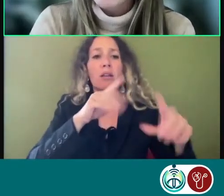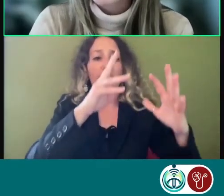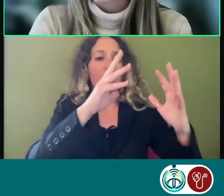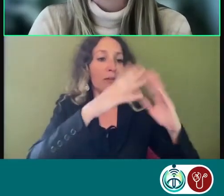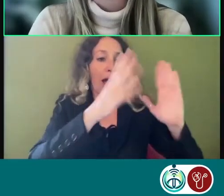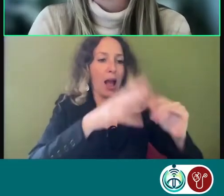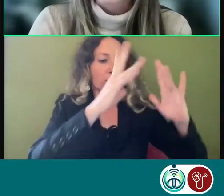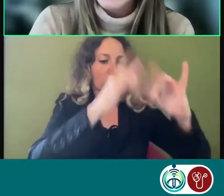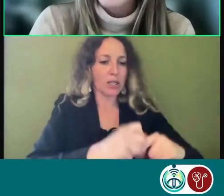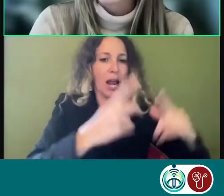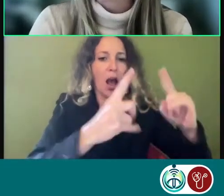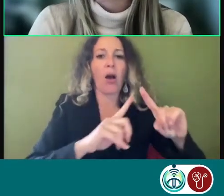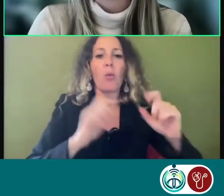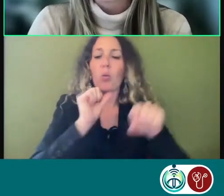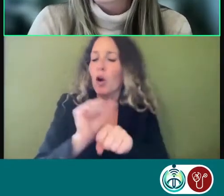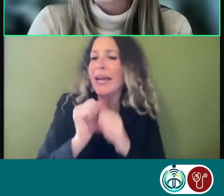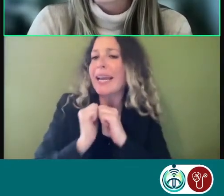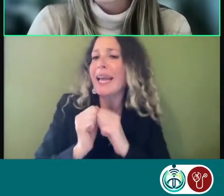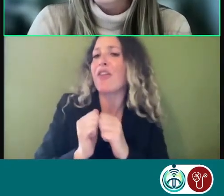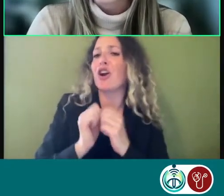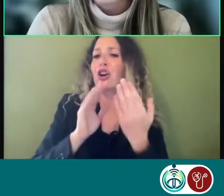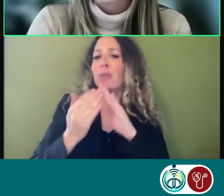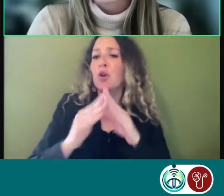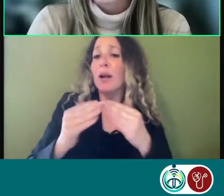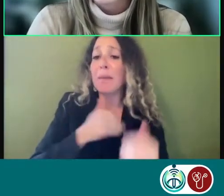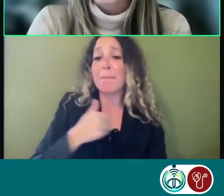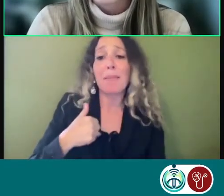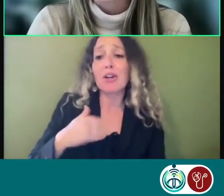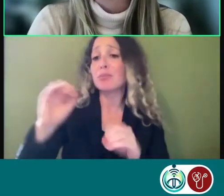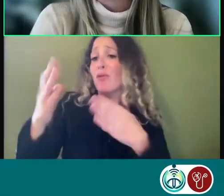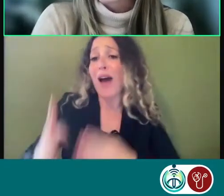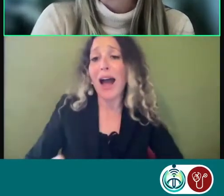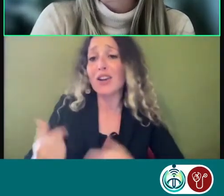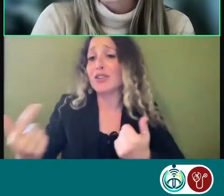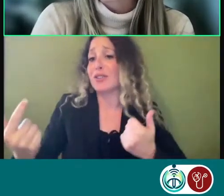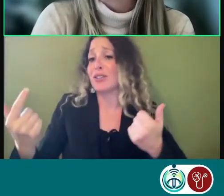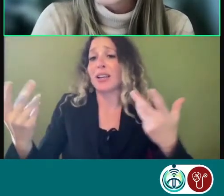members, providers and key leaders, key thought leaders in this area, to build something that's